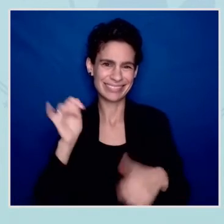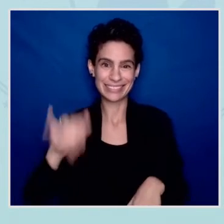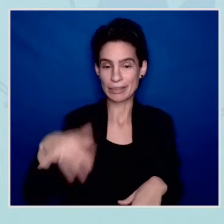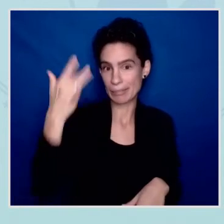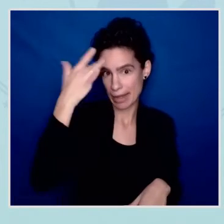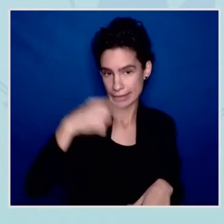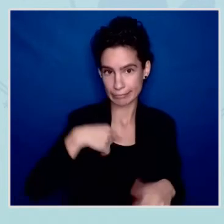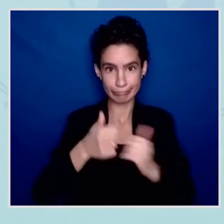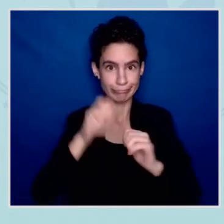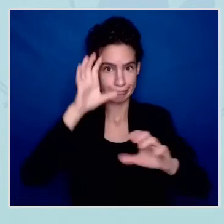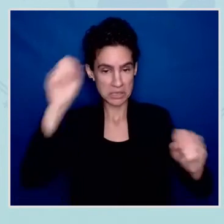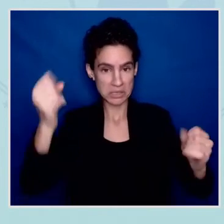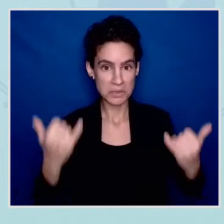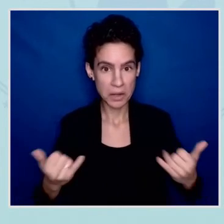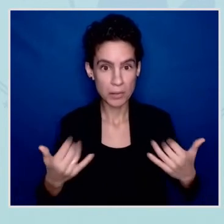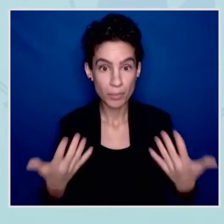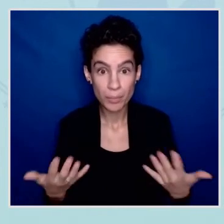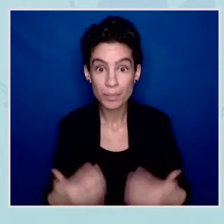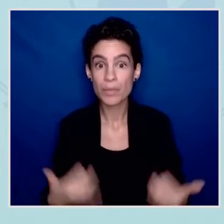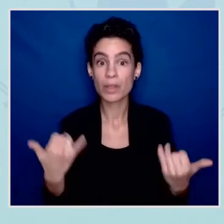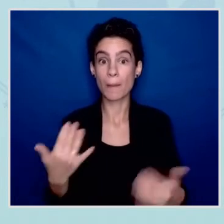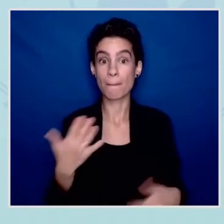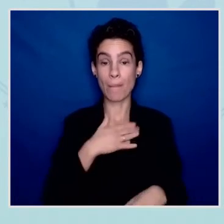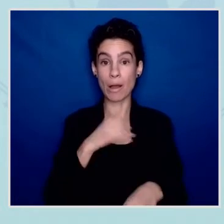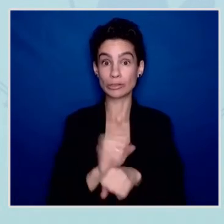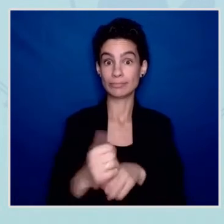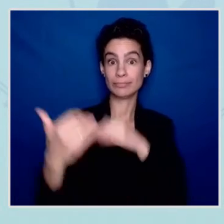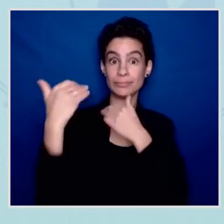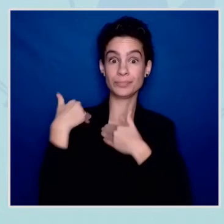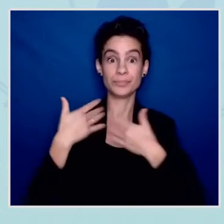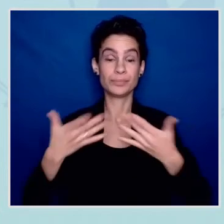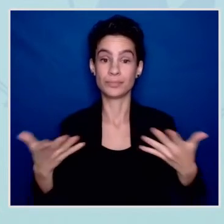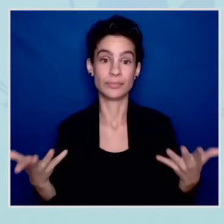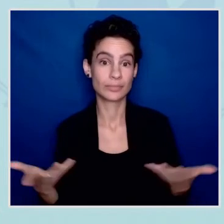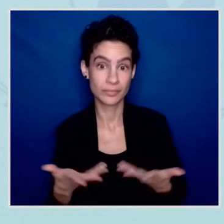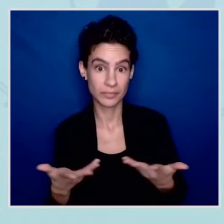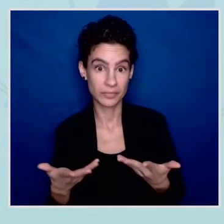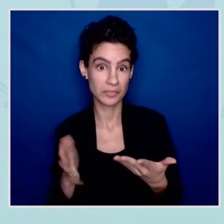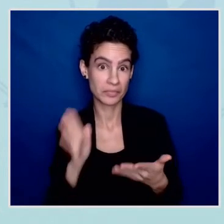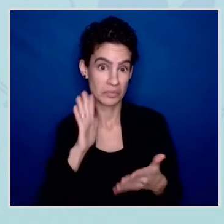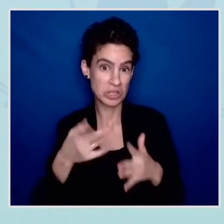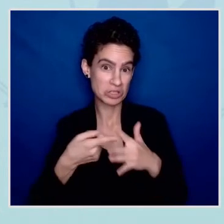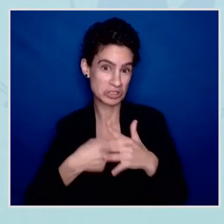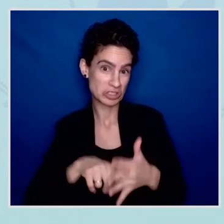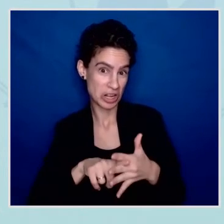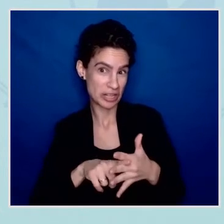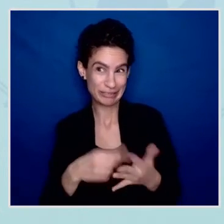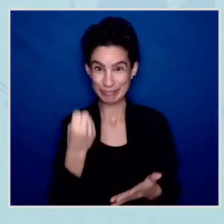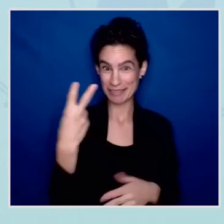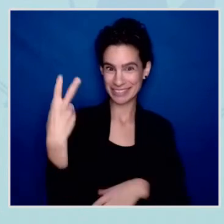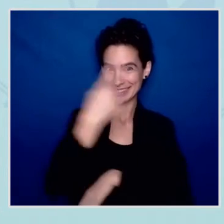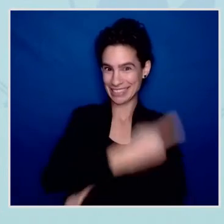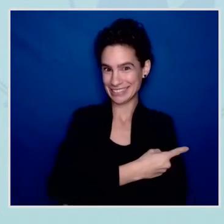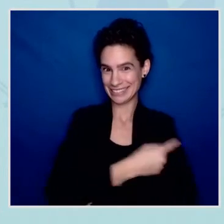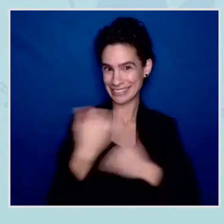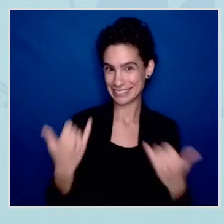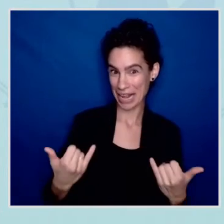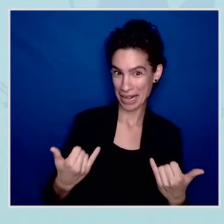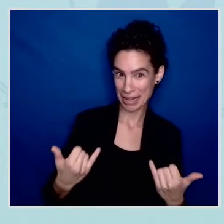LONG, LONG TIME THAT PRESIDENT TRUMP WAS UNFIT TO HOLD THE